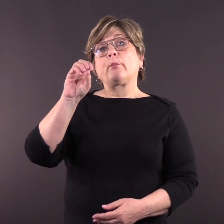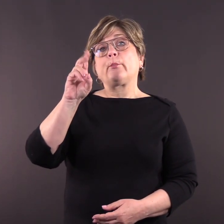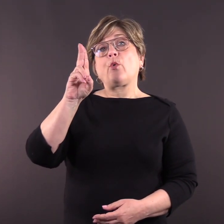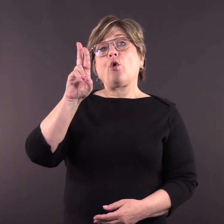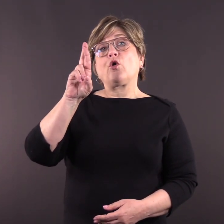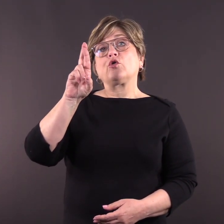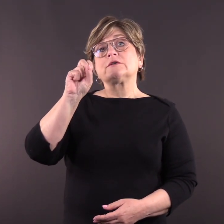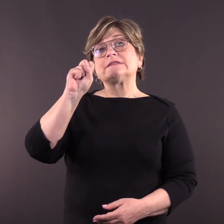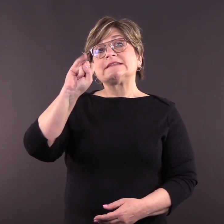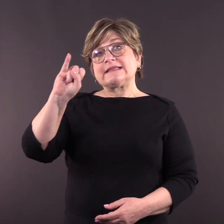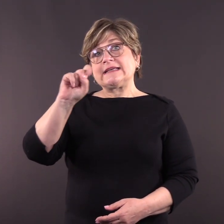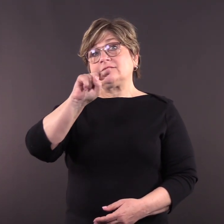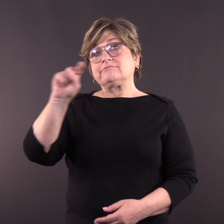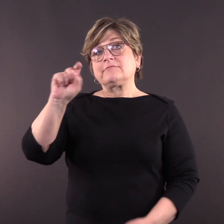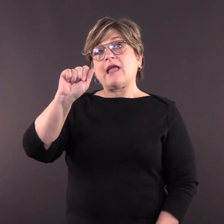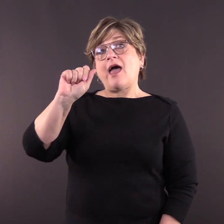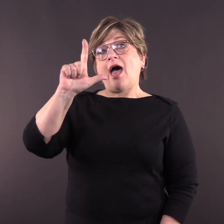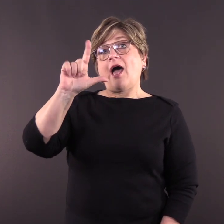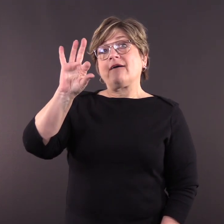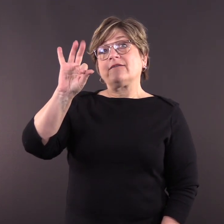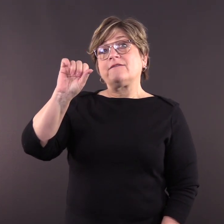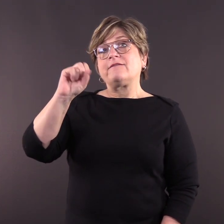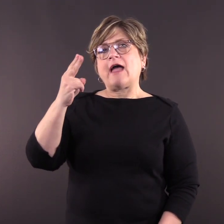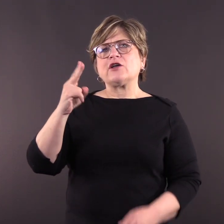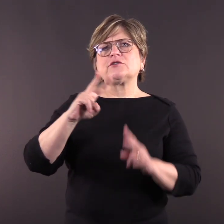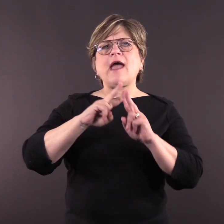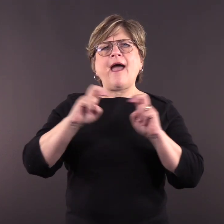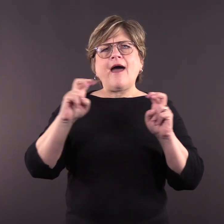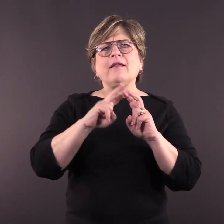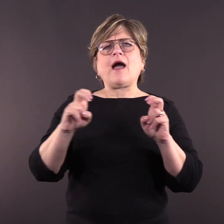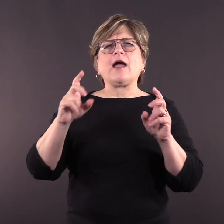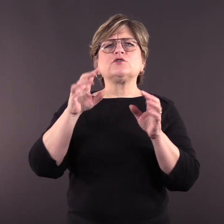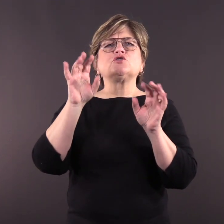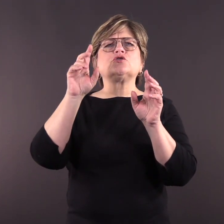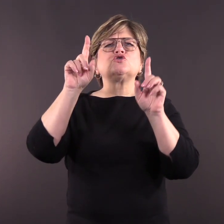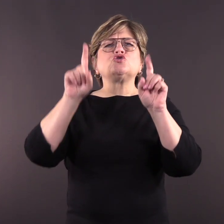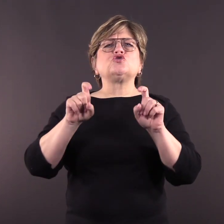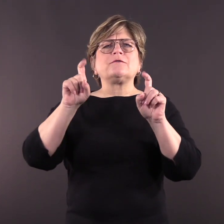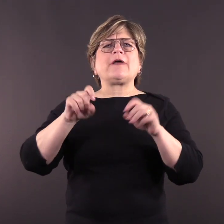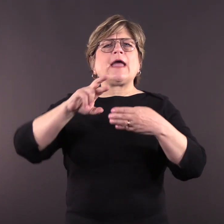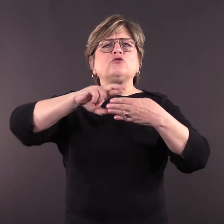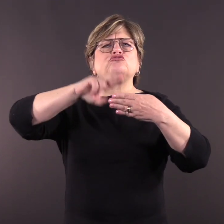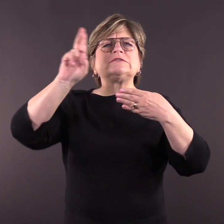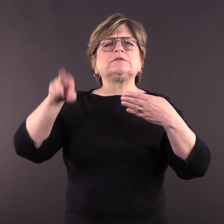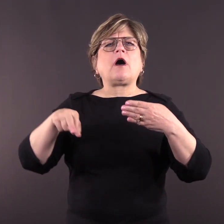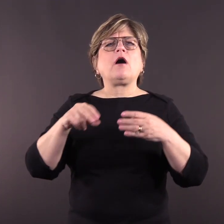Dr. Mourssi-Alfash analyzed the survey results, which